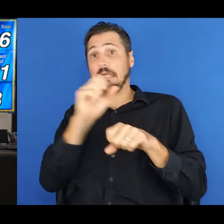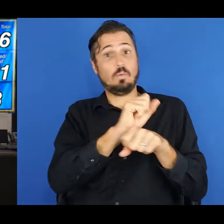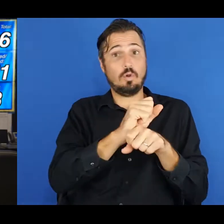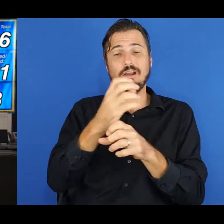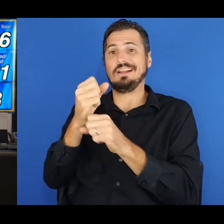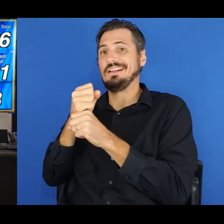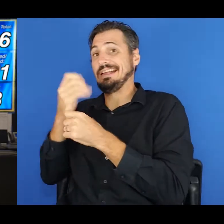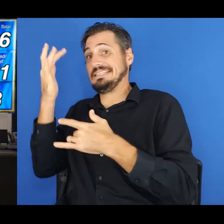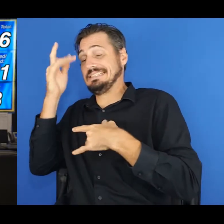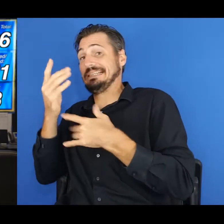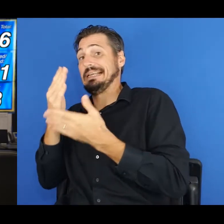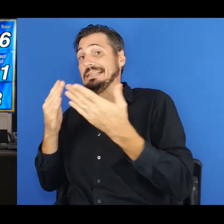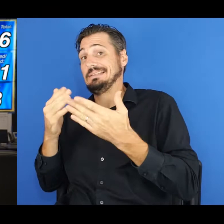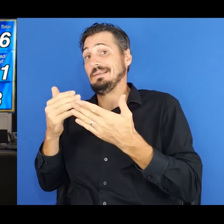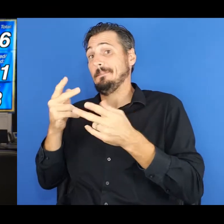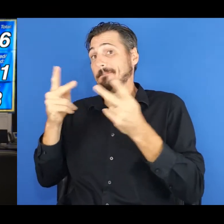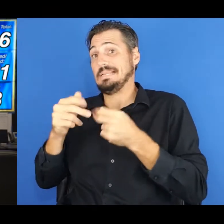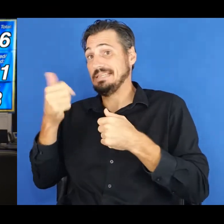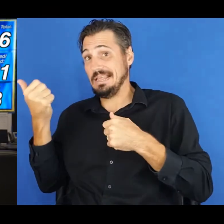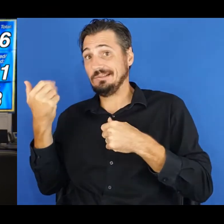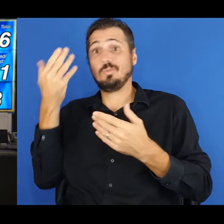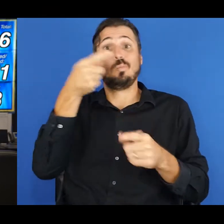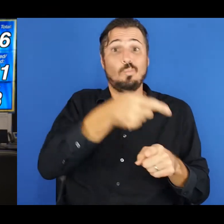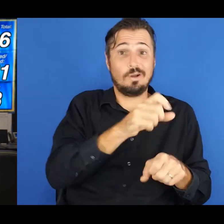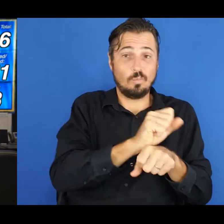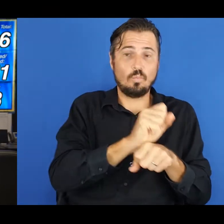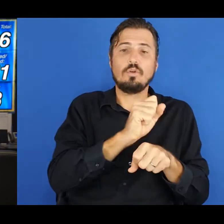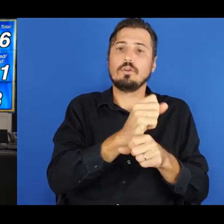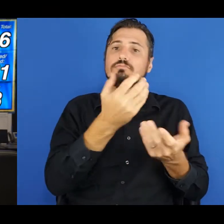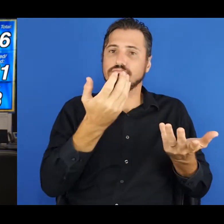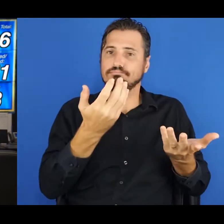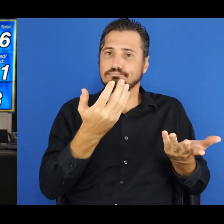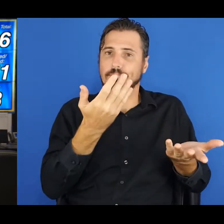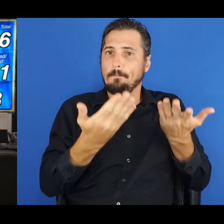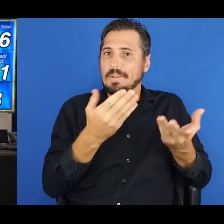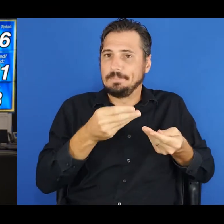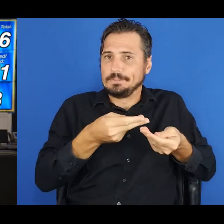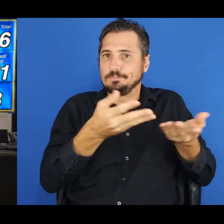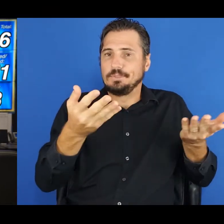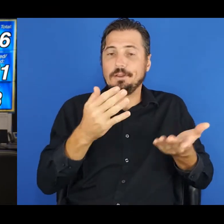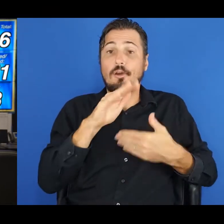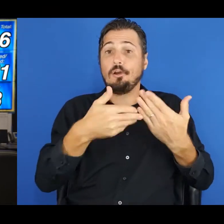evidence of infection in the inmate population, but all staff and inmates are being offered tests